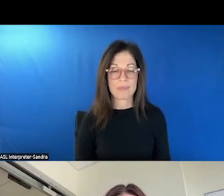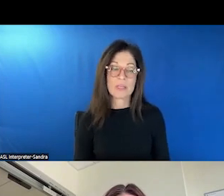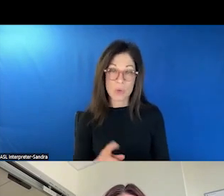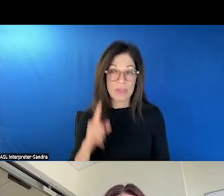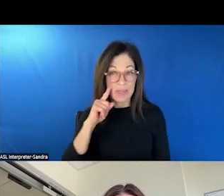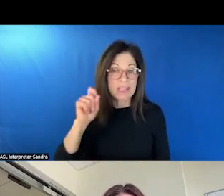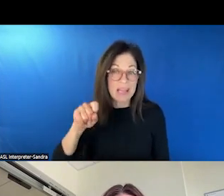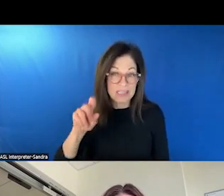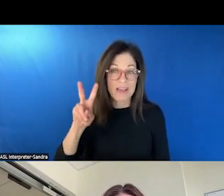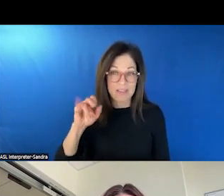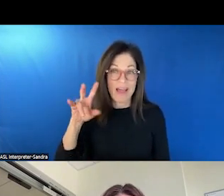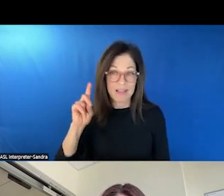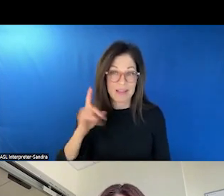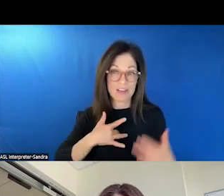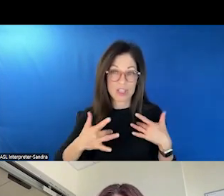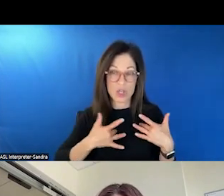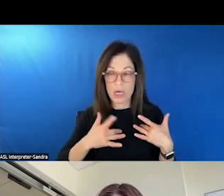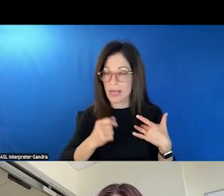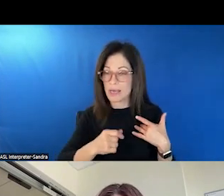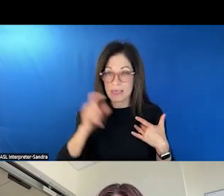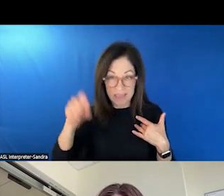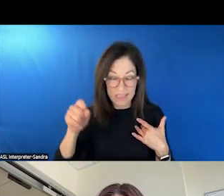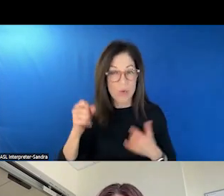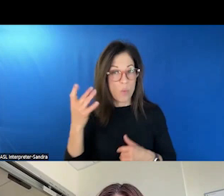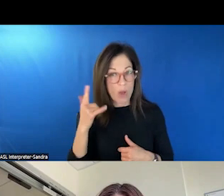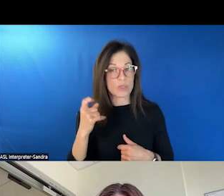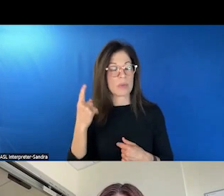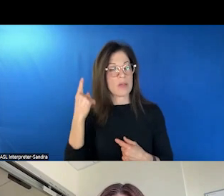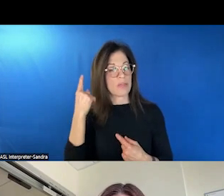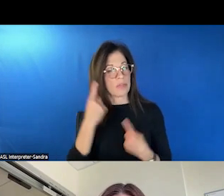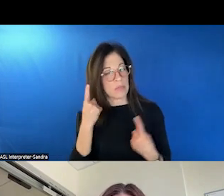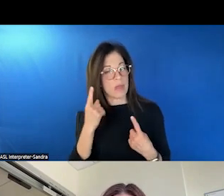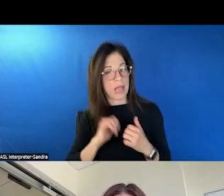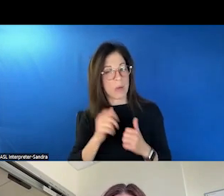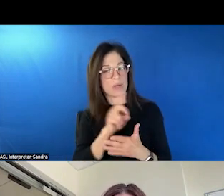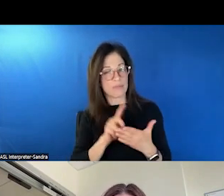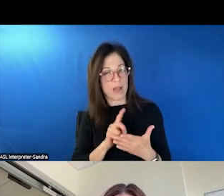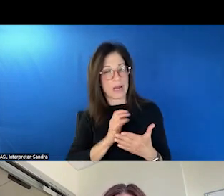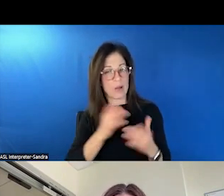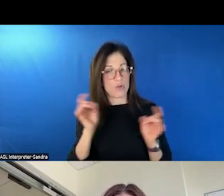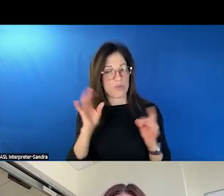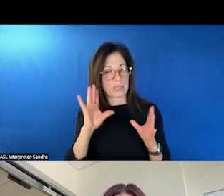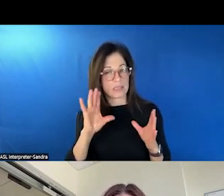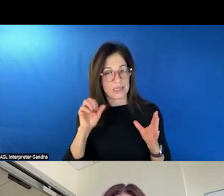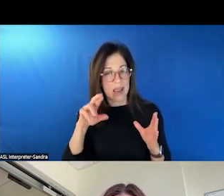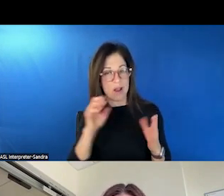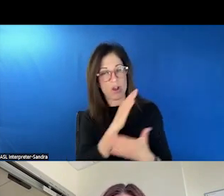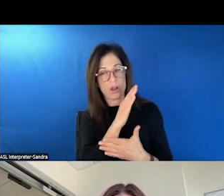AND I THINK IT IS ABSOLUTELY WHY WE SHOULD BE THOUGHTFUL ABOUT HOW WE DESIGN THE CRISIS CAR CONTINUUM AND THINK ABOUT THE ROLE